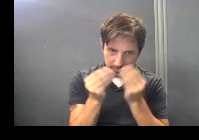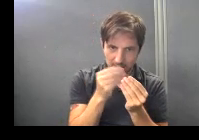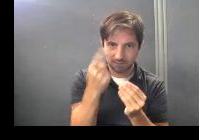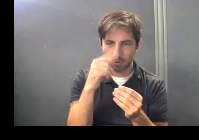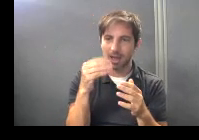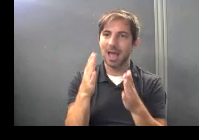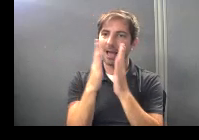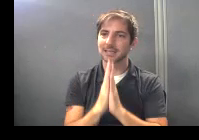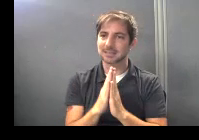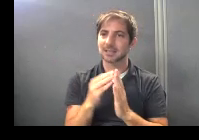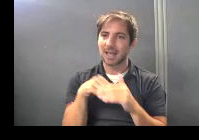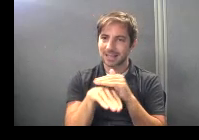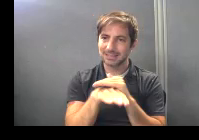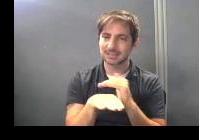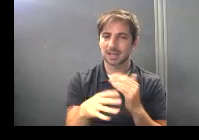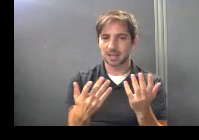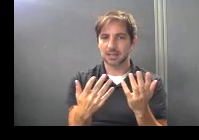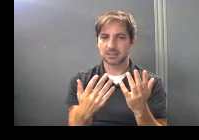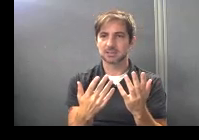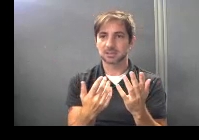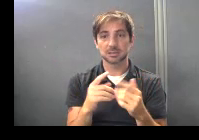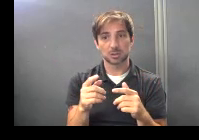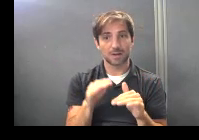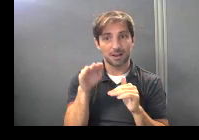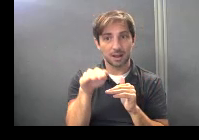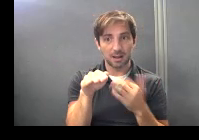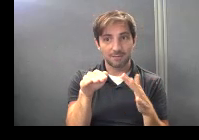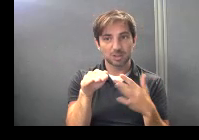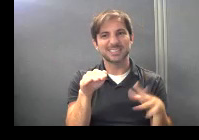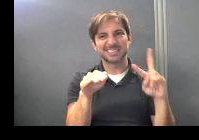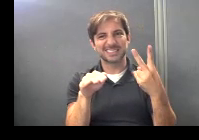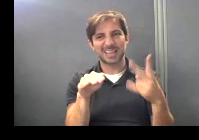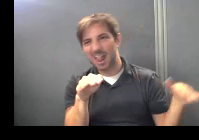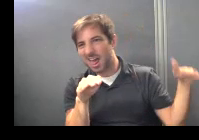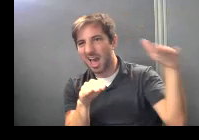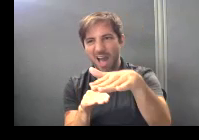ONCE YOU TAKE THE FIRST STEP, TAKE THE SECOND STEP.